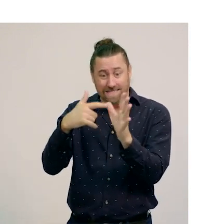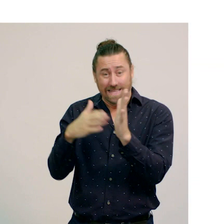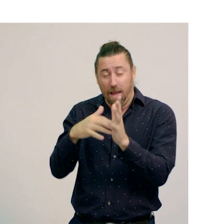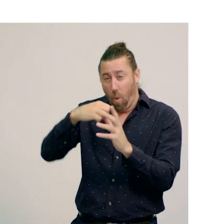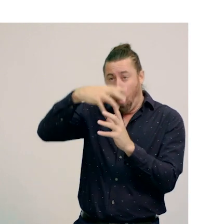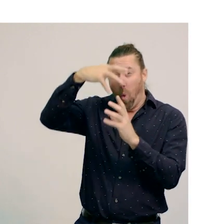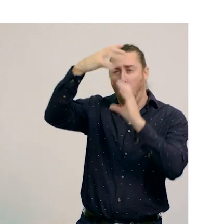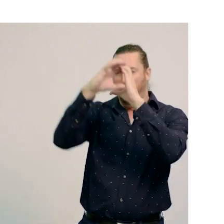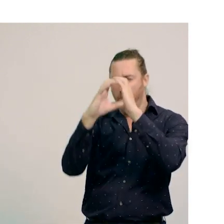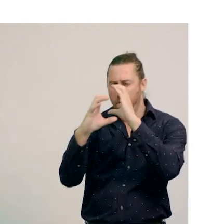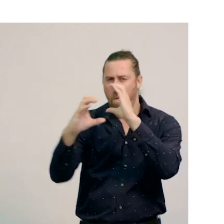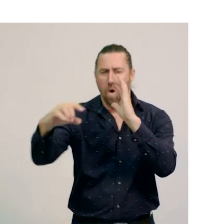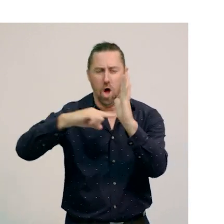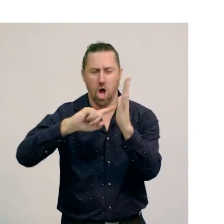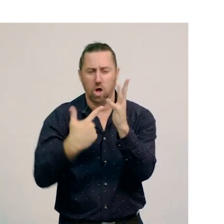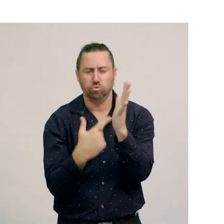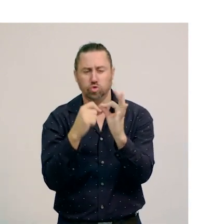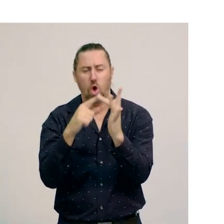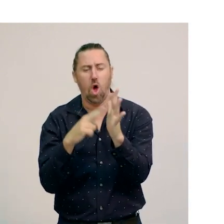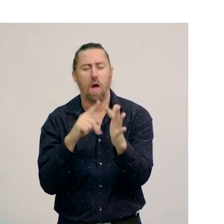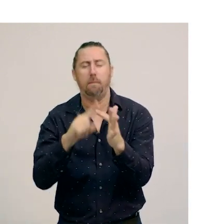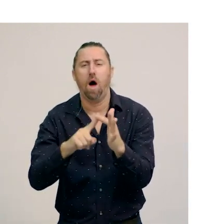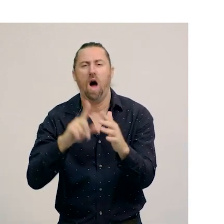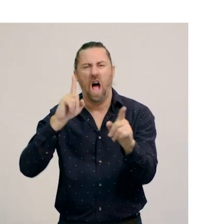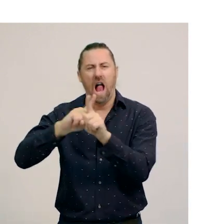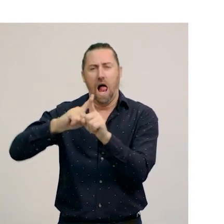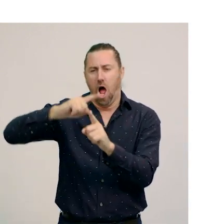into a turbine. It's like a big fan.